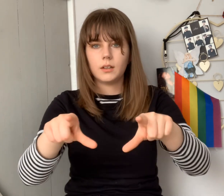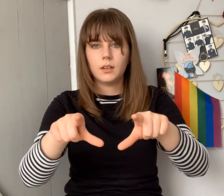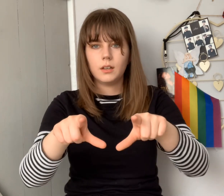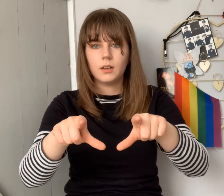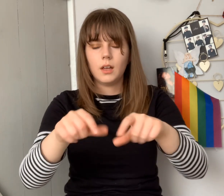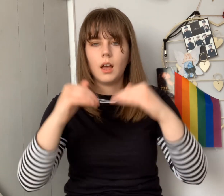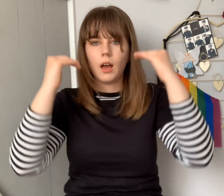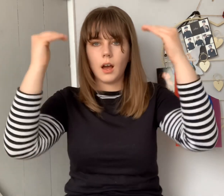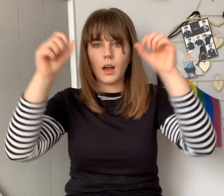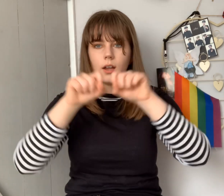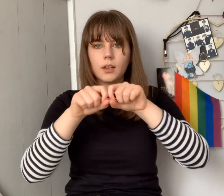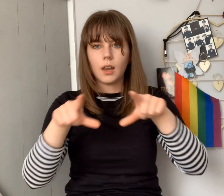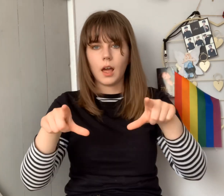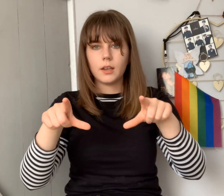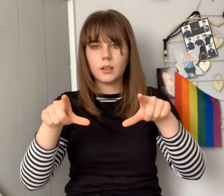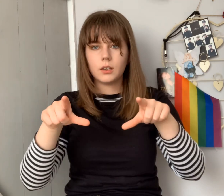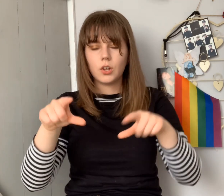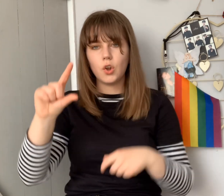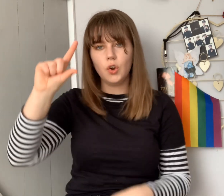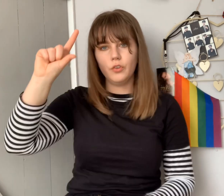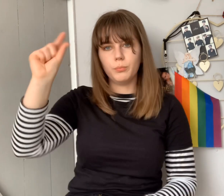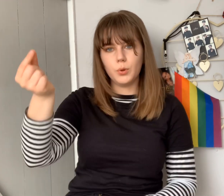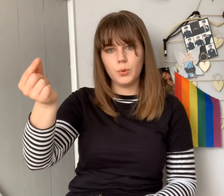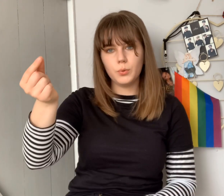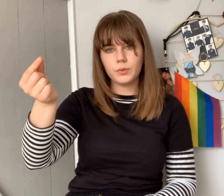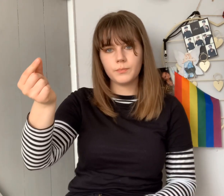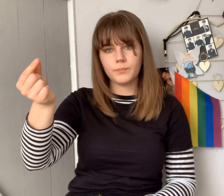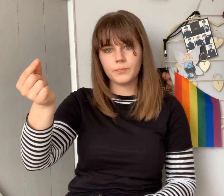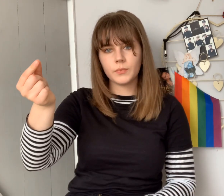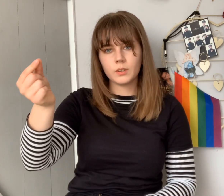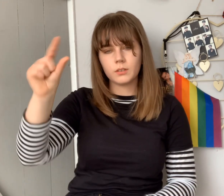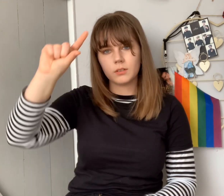Flick "High like the moon"